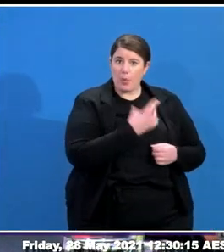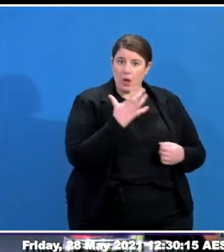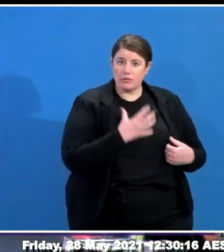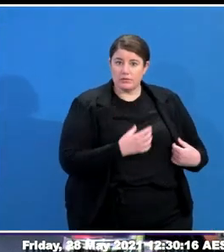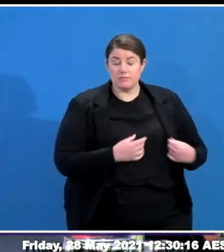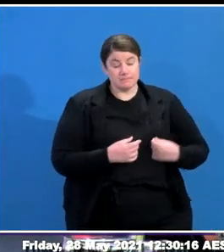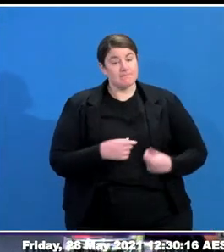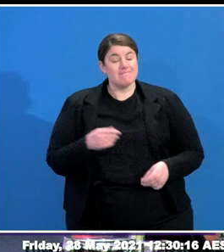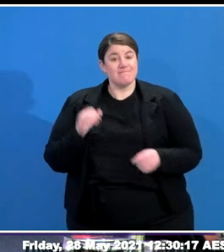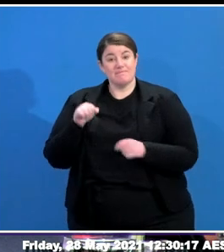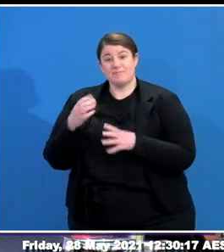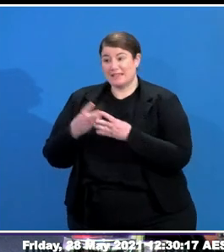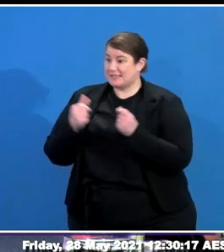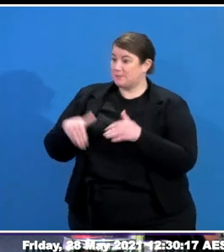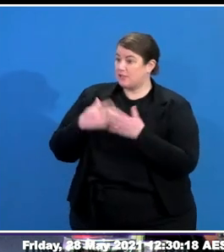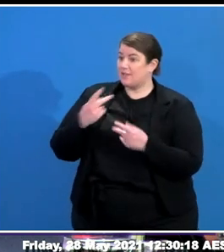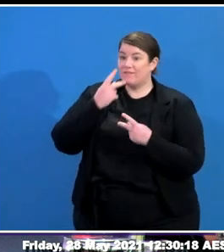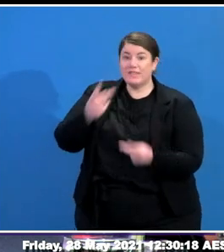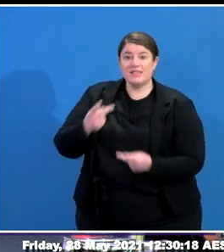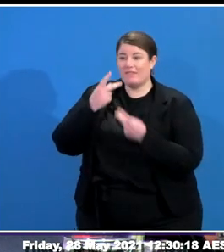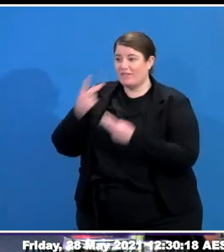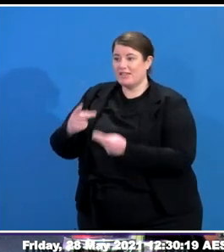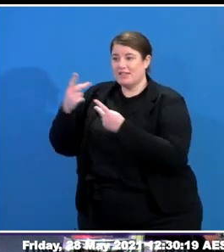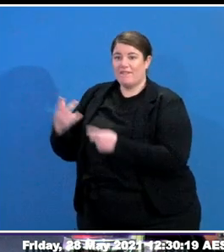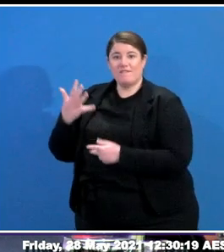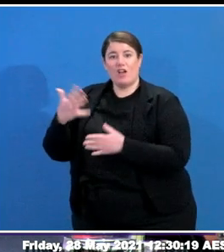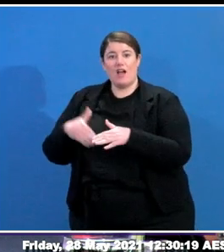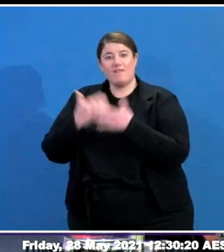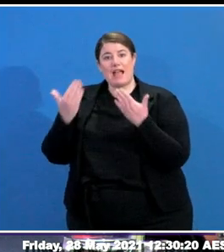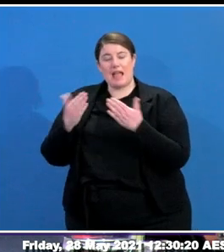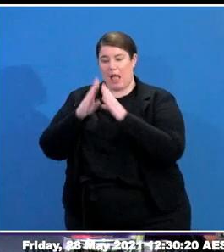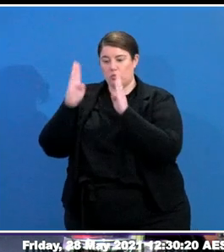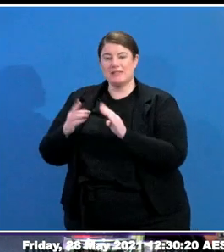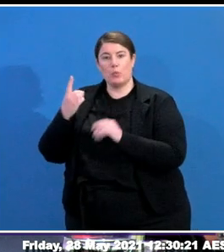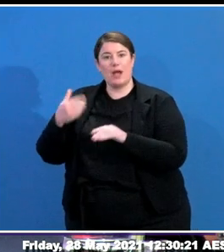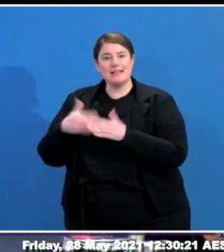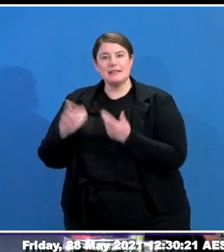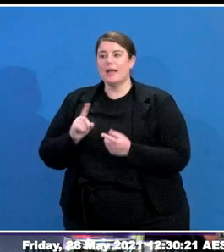Some days I visited five houses in a day; joined them for various meetings;